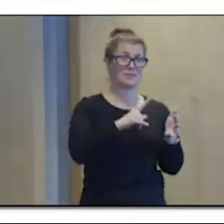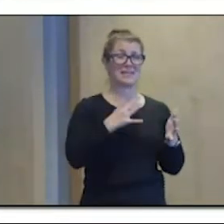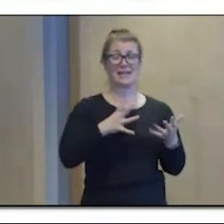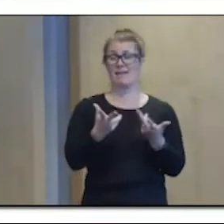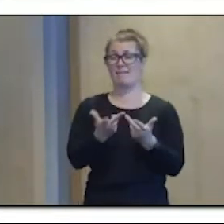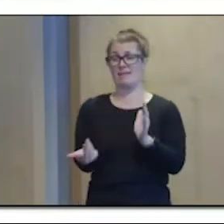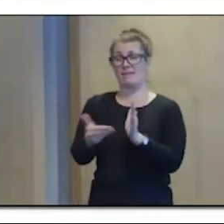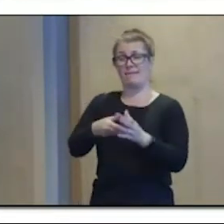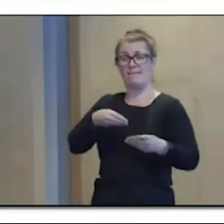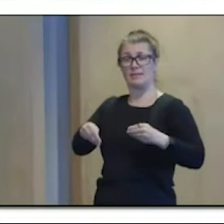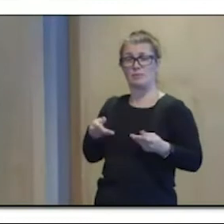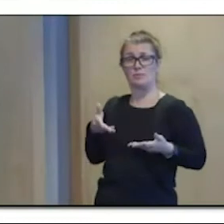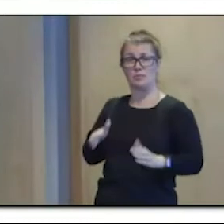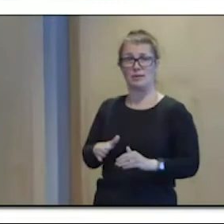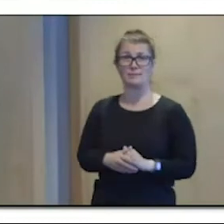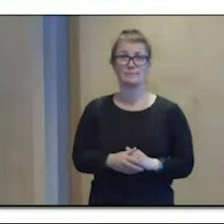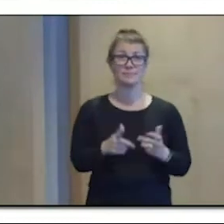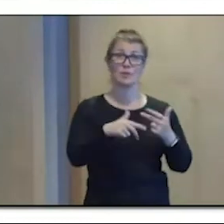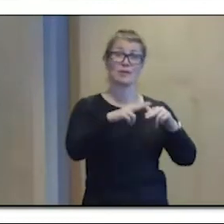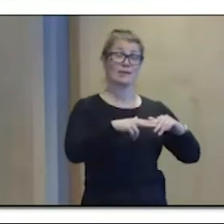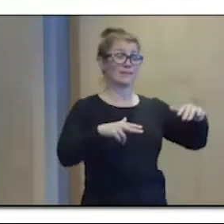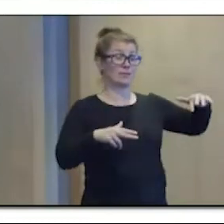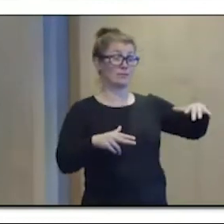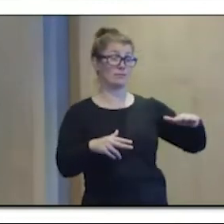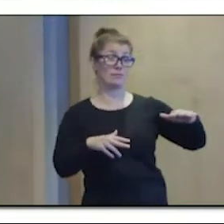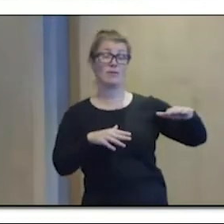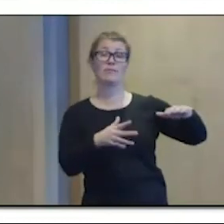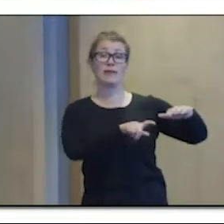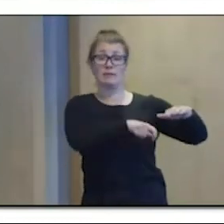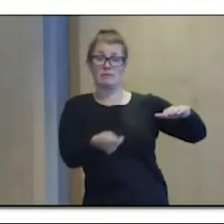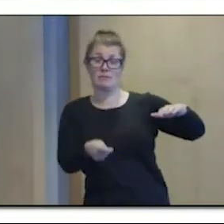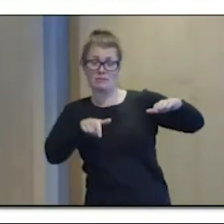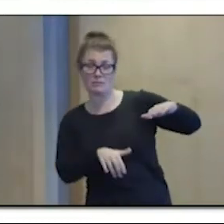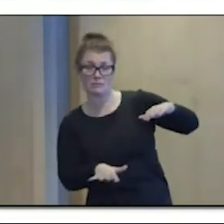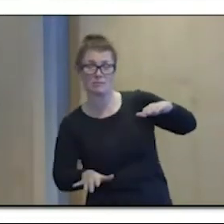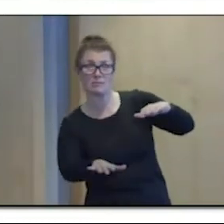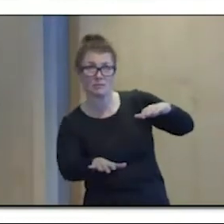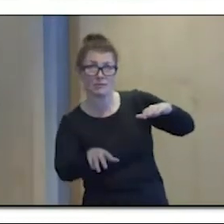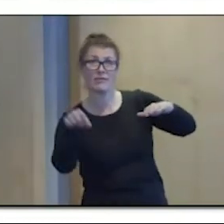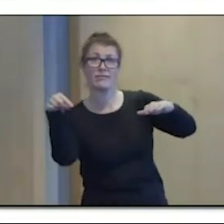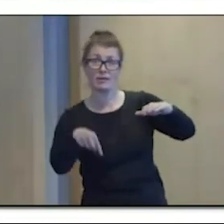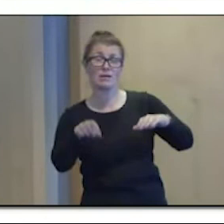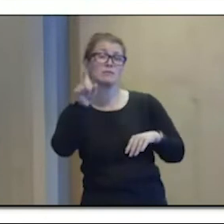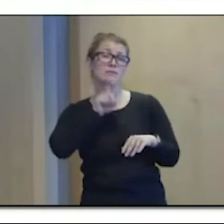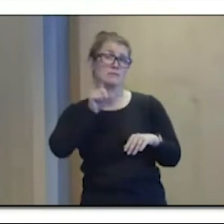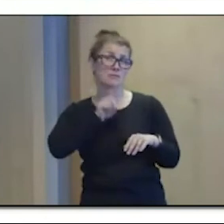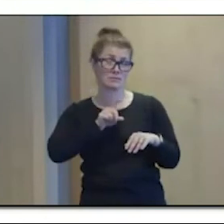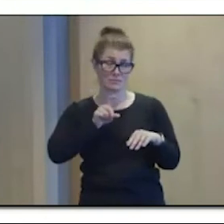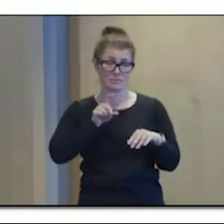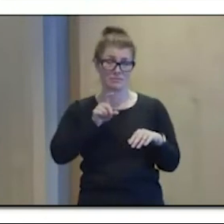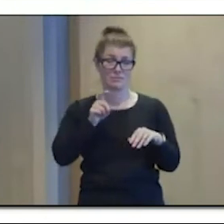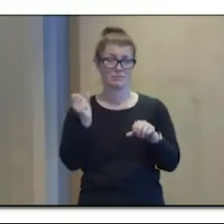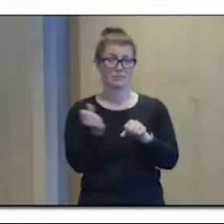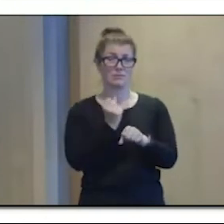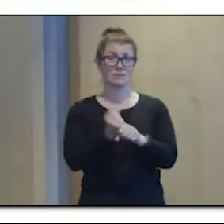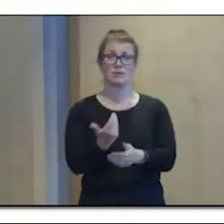By adding a lower lake at a hydro electric plant you create hydroelectric pumped storage. So you